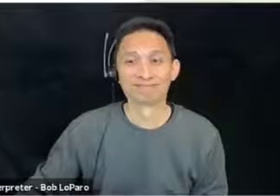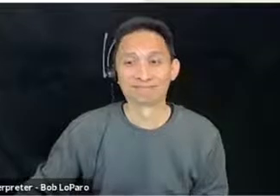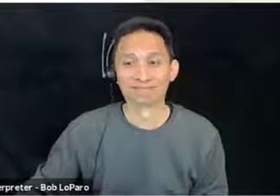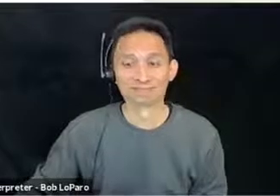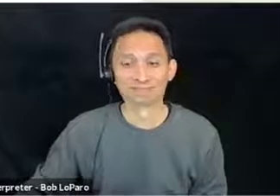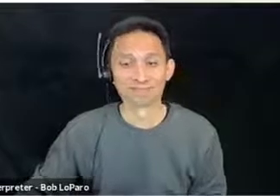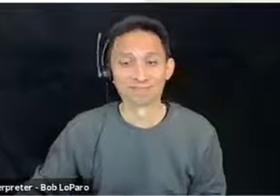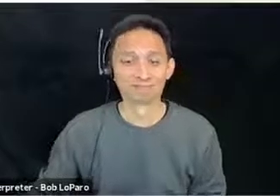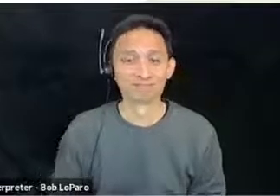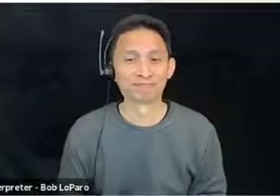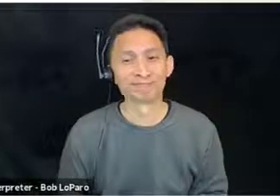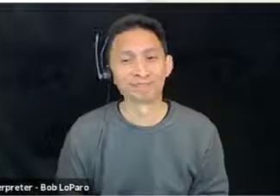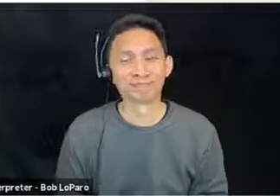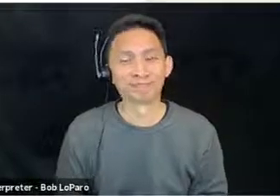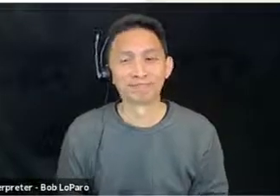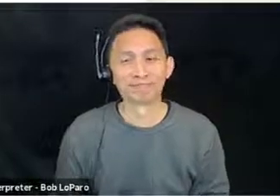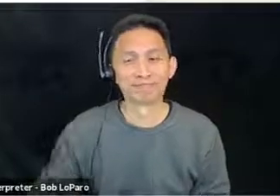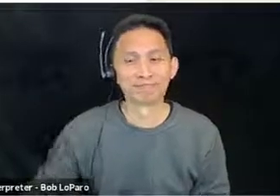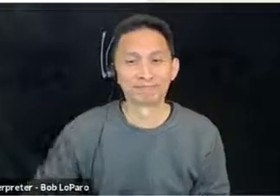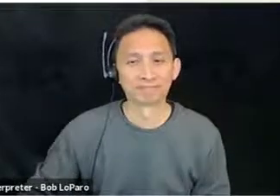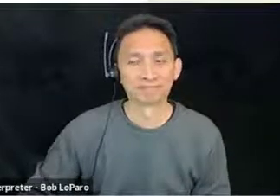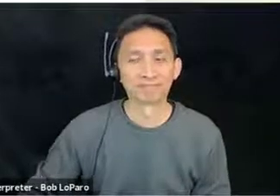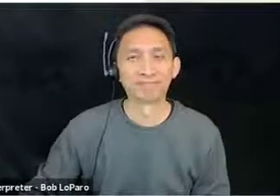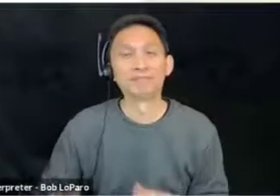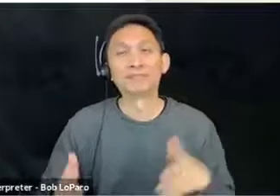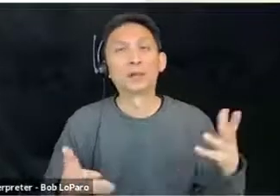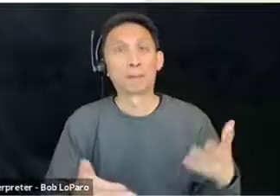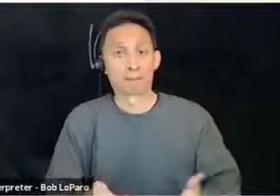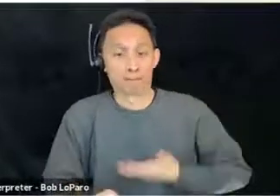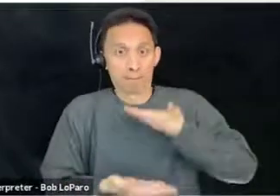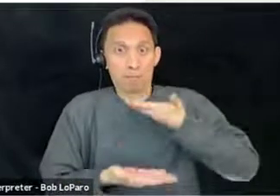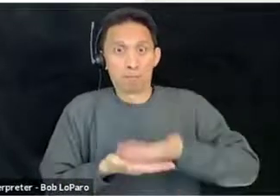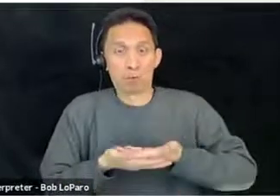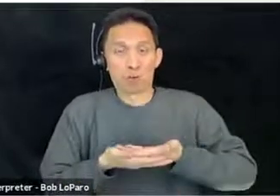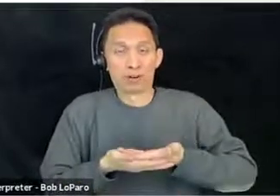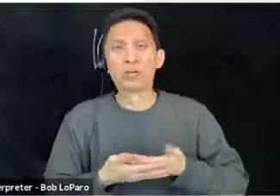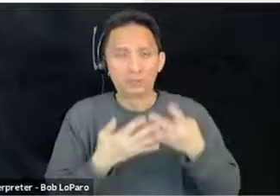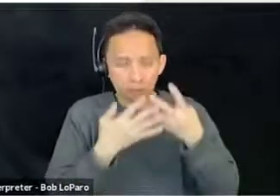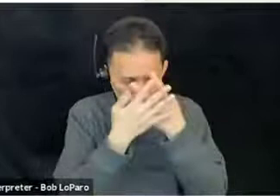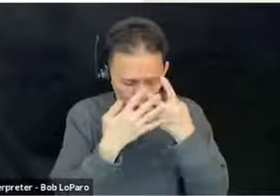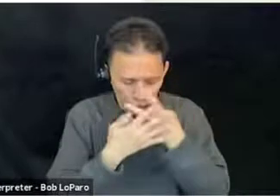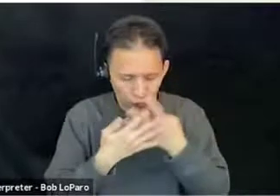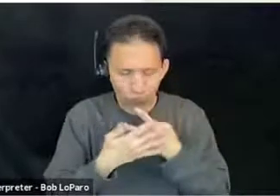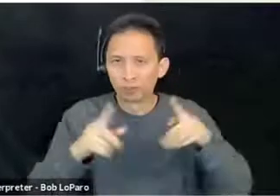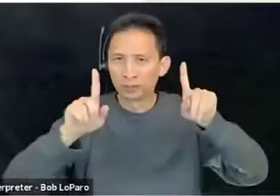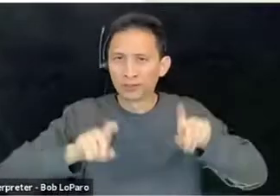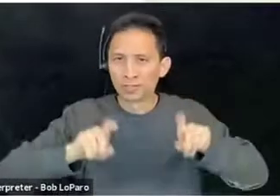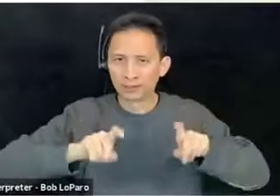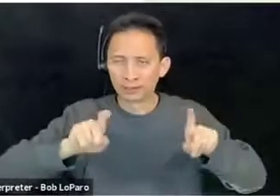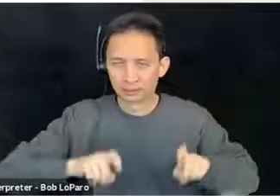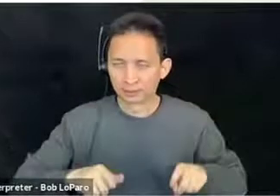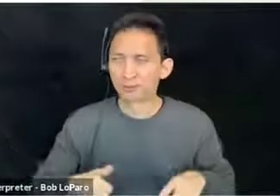So, we talked a little bit about newborn screening, and this slide is just to show it's another graphic that the GFPD created